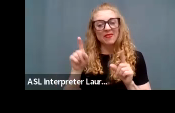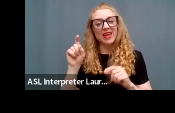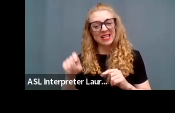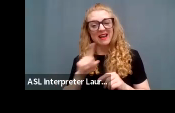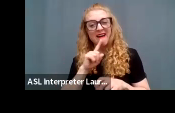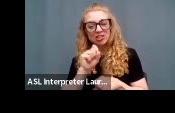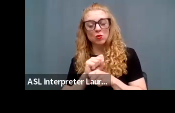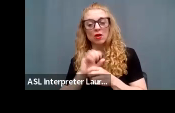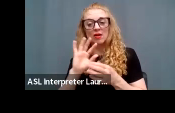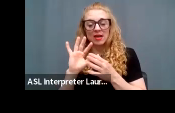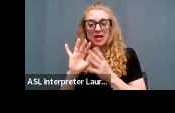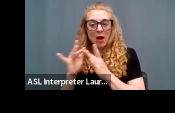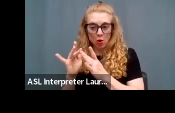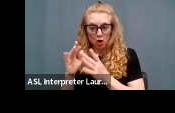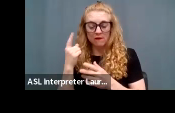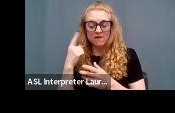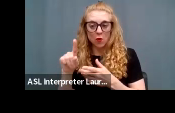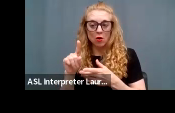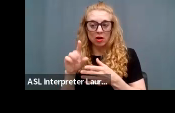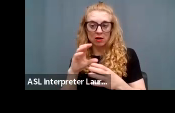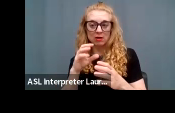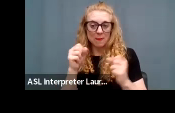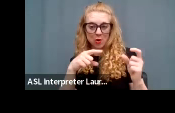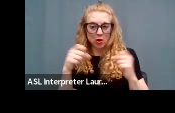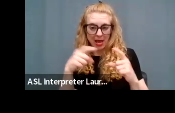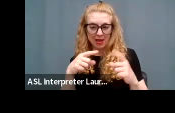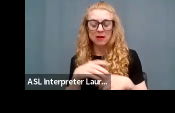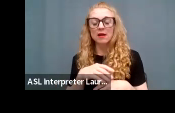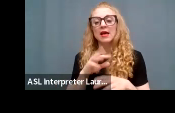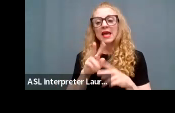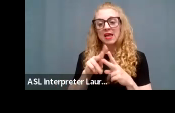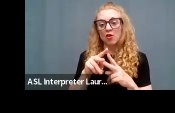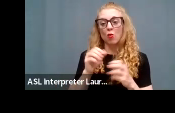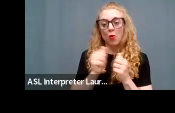with each other so it's either Wireless or over wires but that's the communication between these